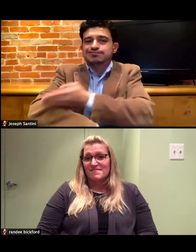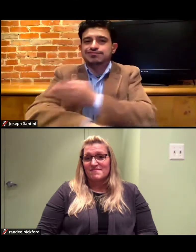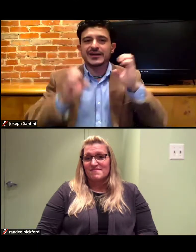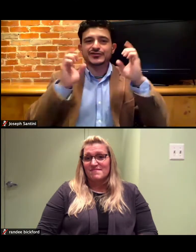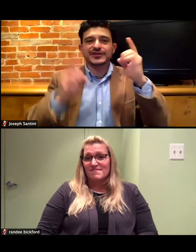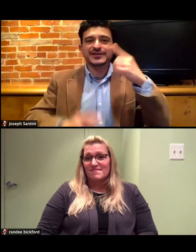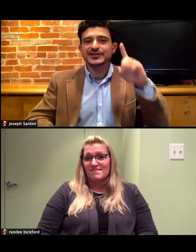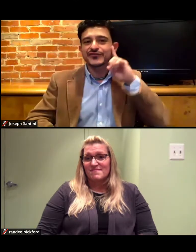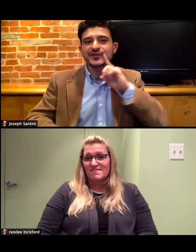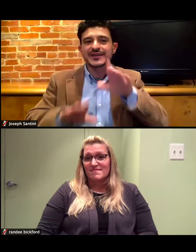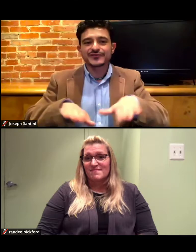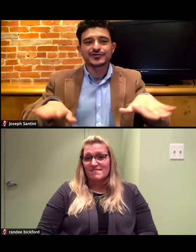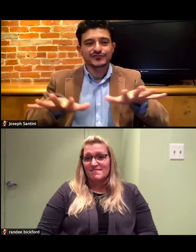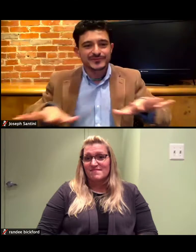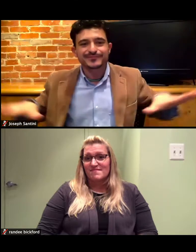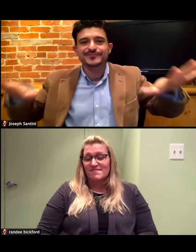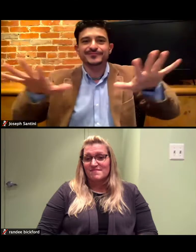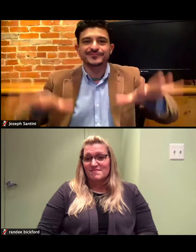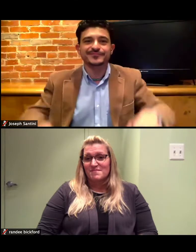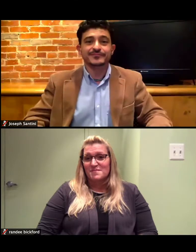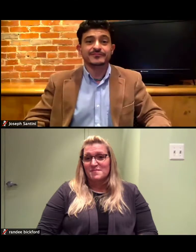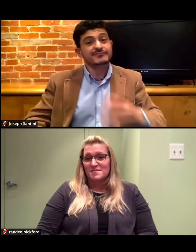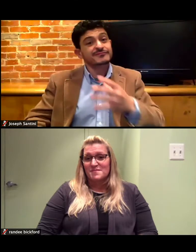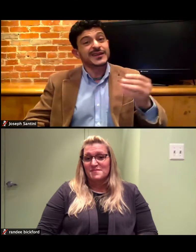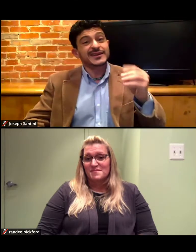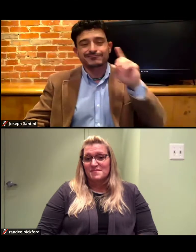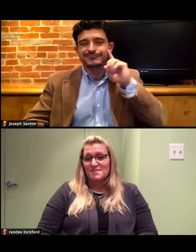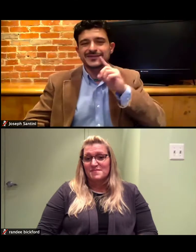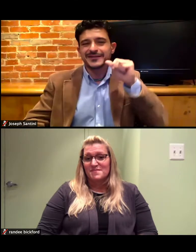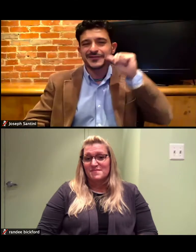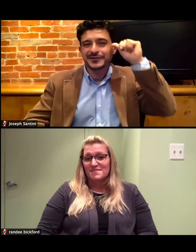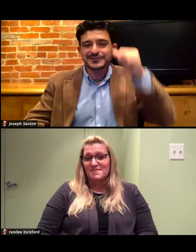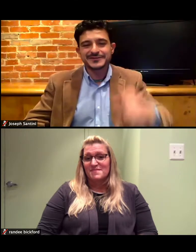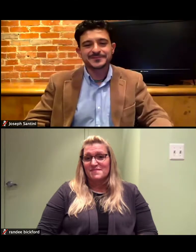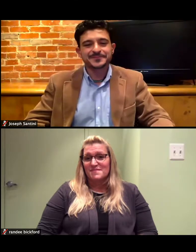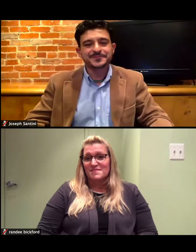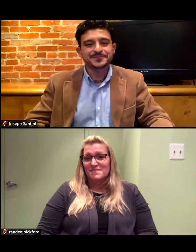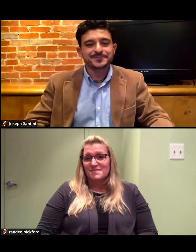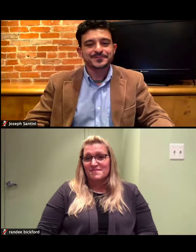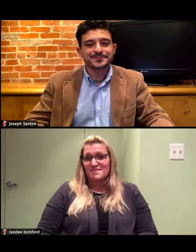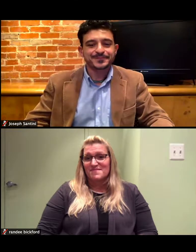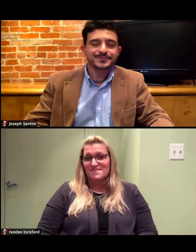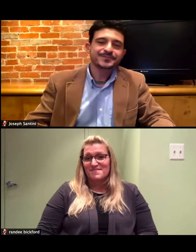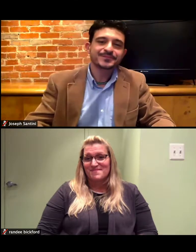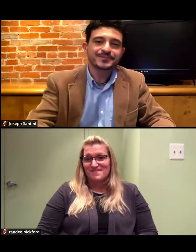And having gaining practice will improve the continued education of children